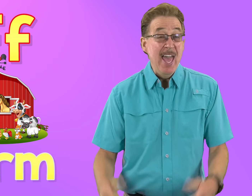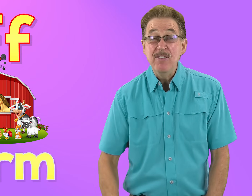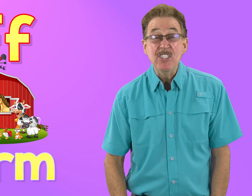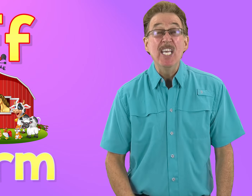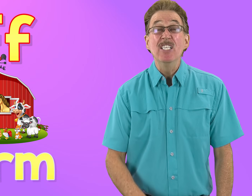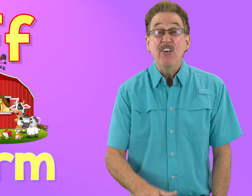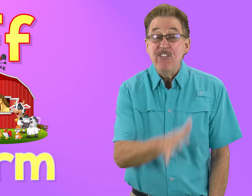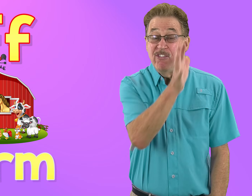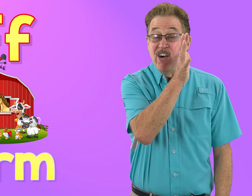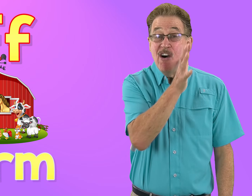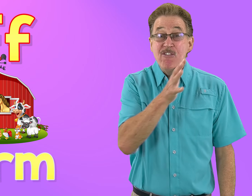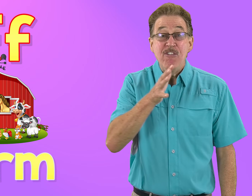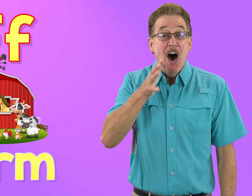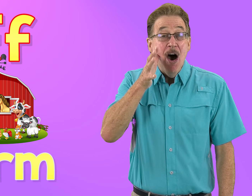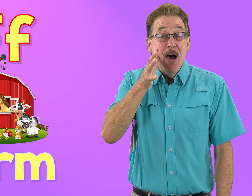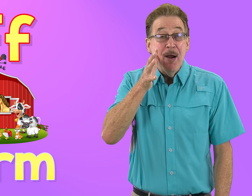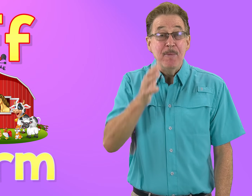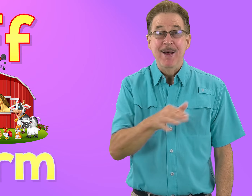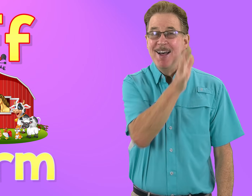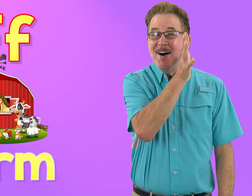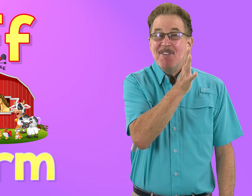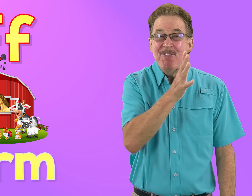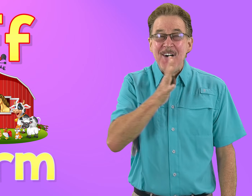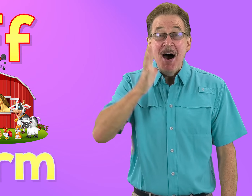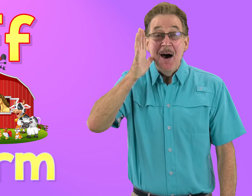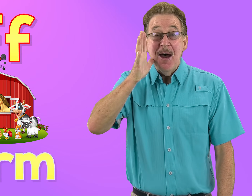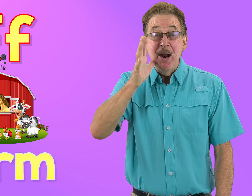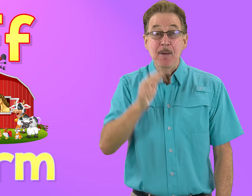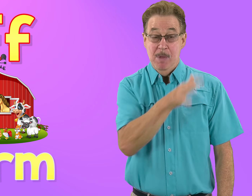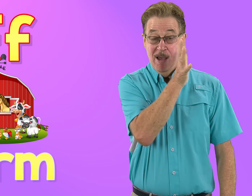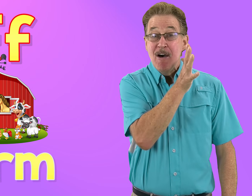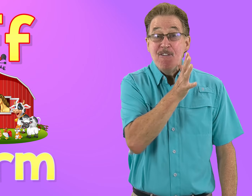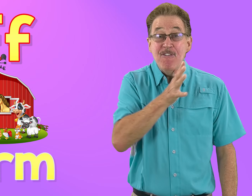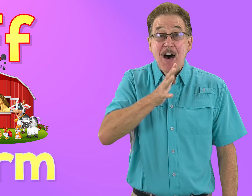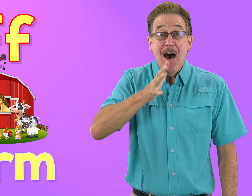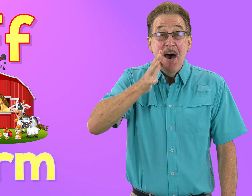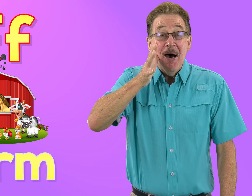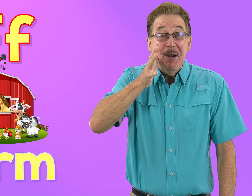F f says /f/ farm, farm, farm